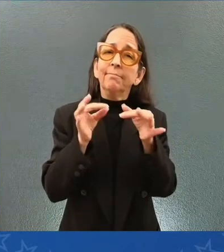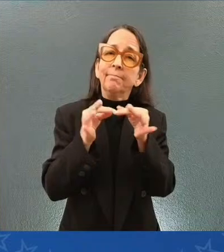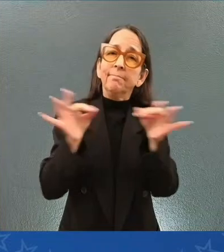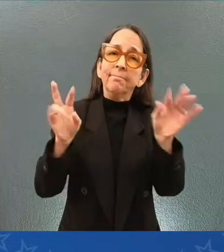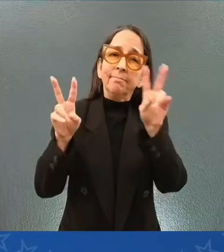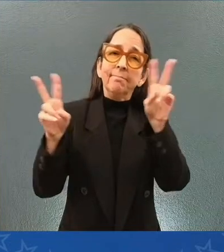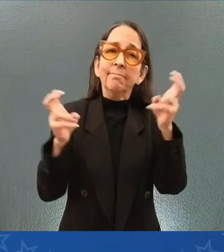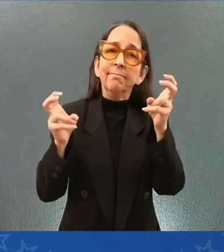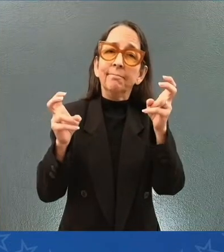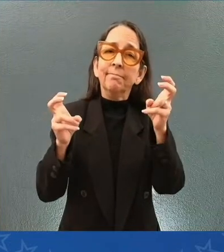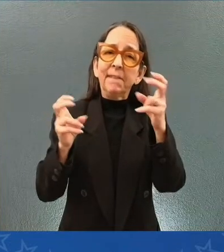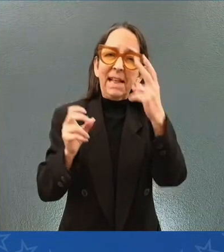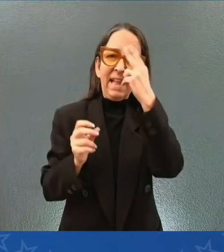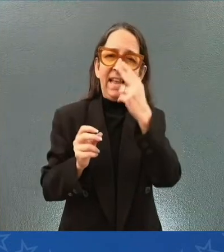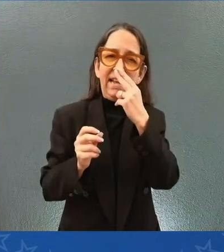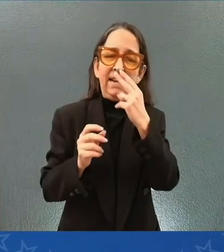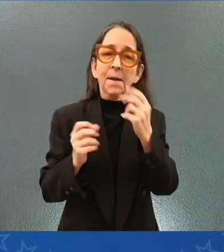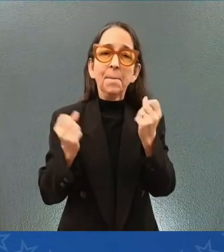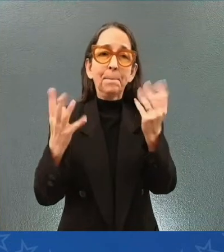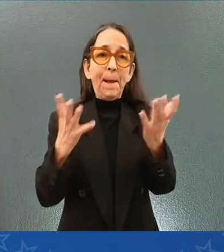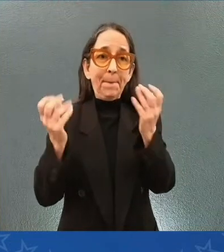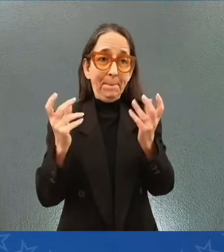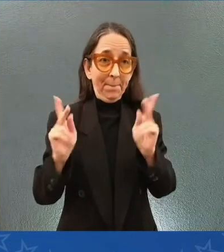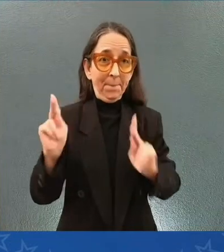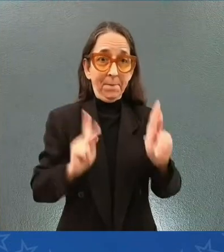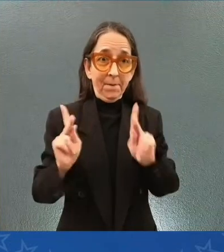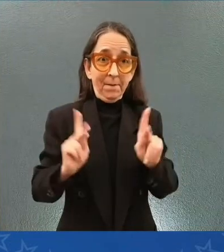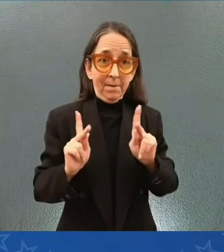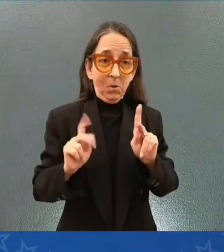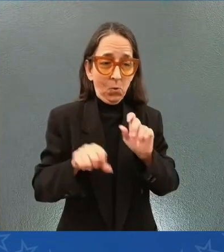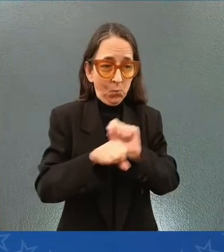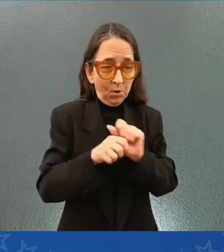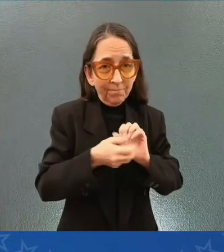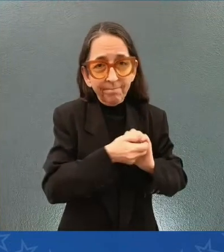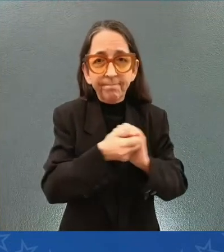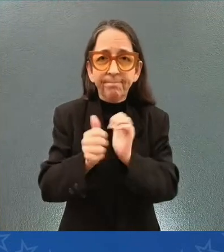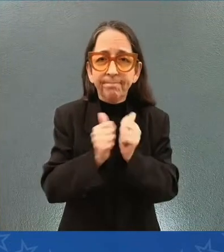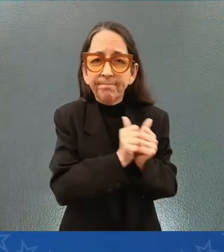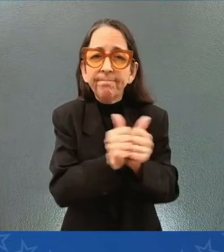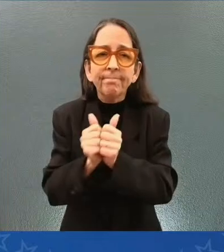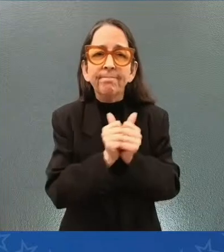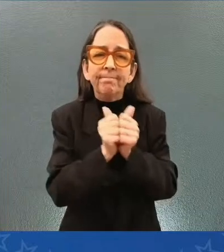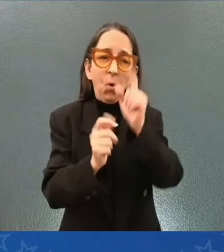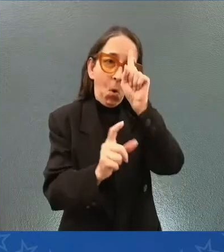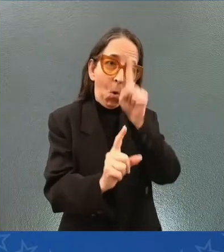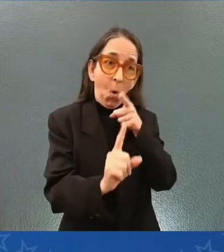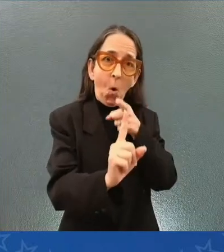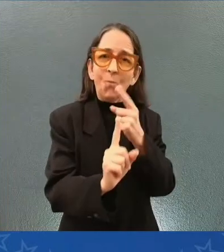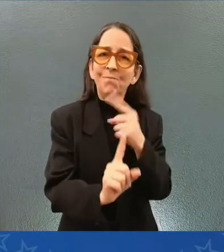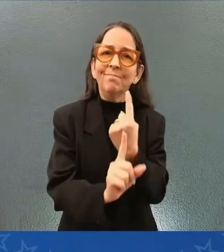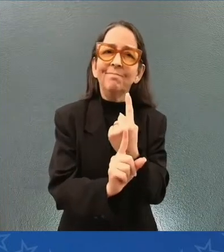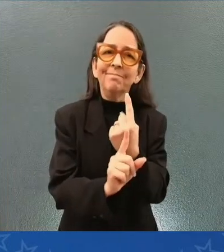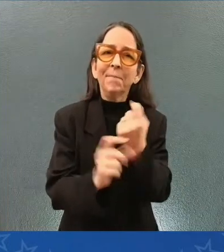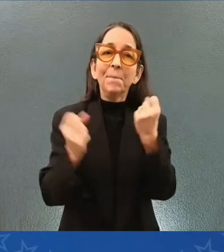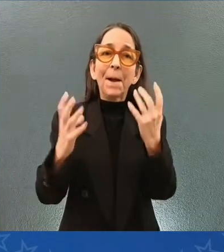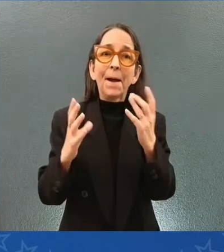Collecting the people of different backgrounds, beliefs, and talents, from different generations and different genders,